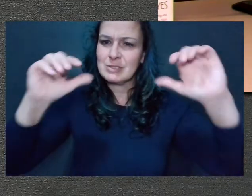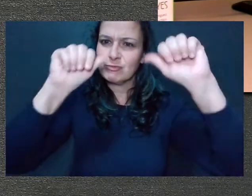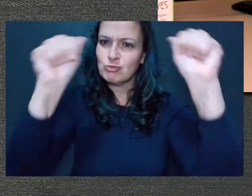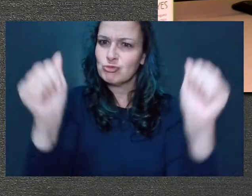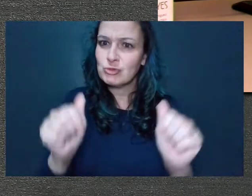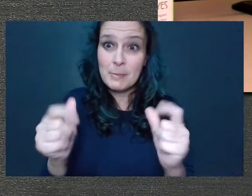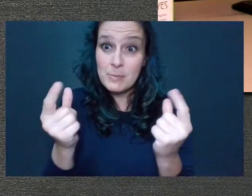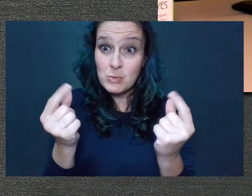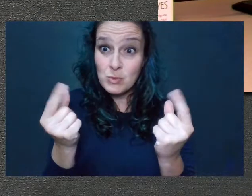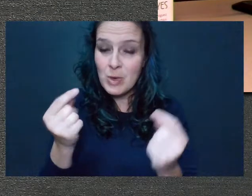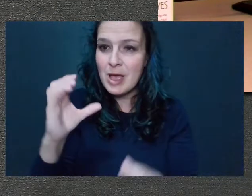Circle.